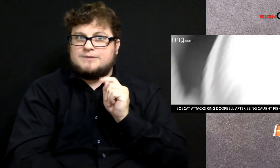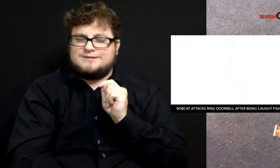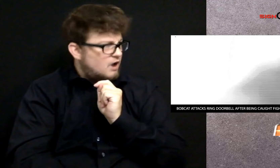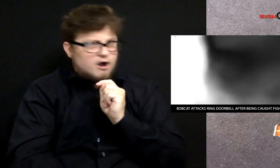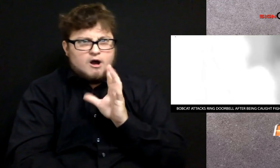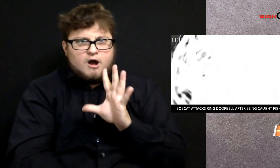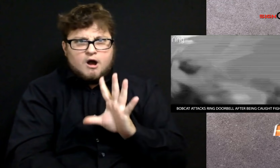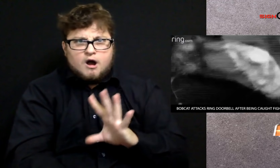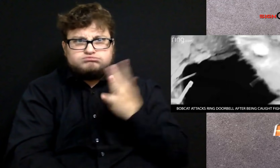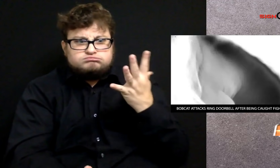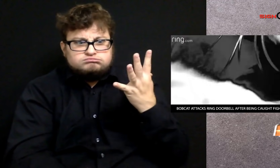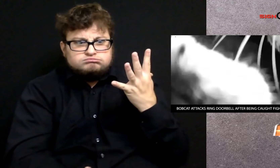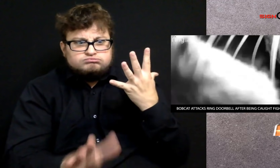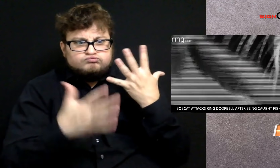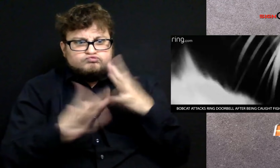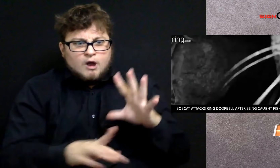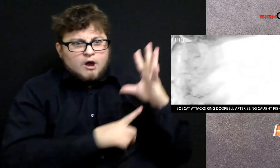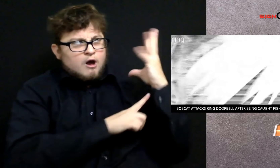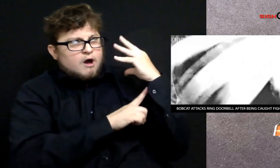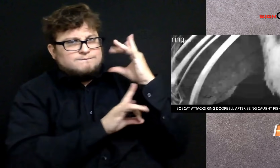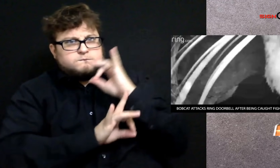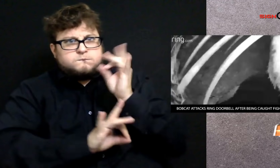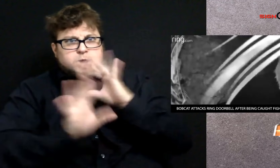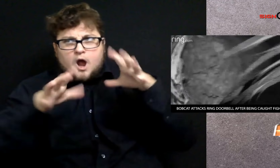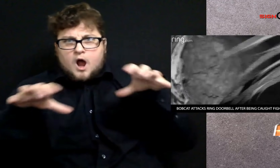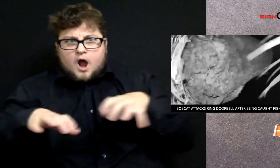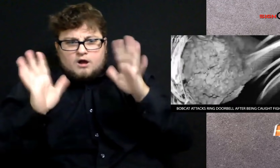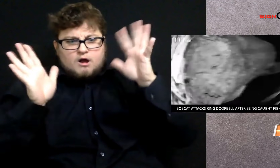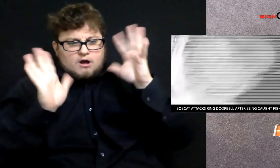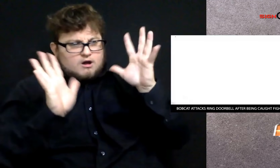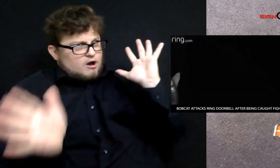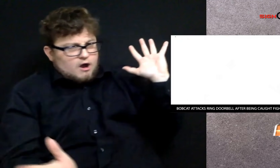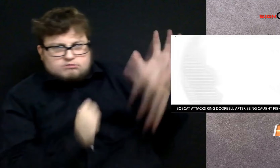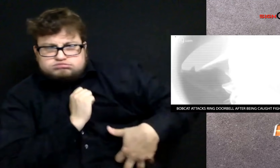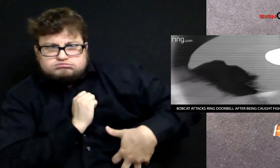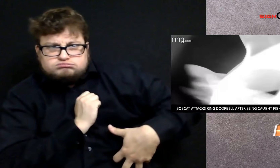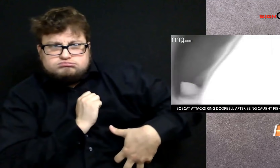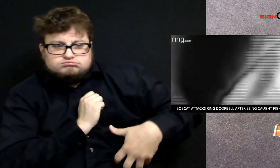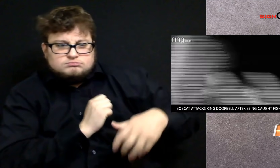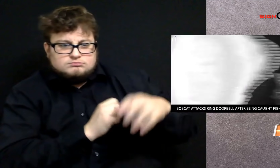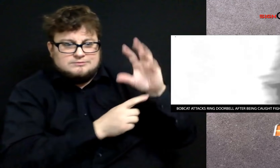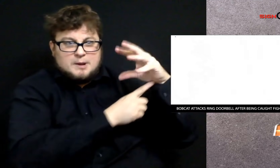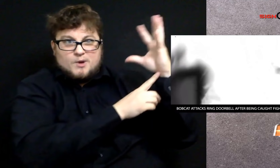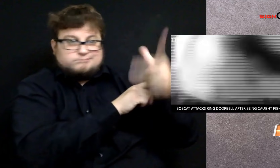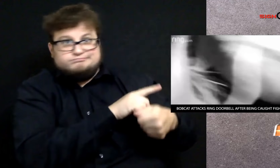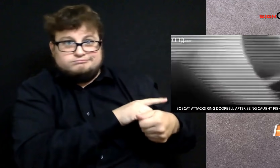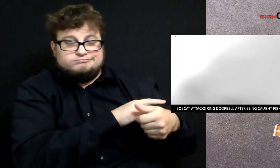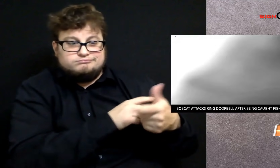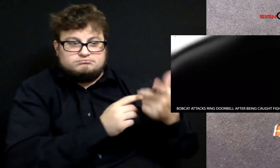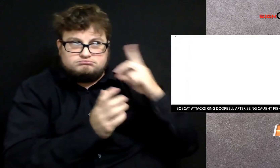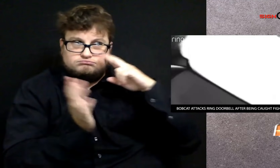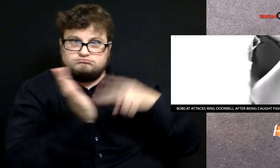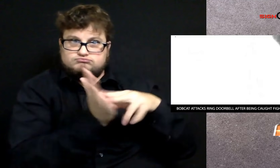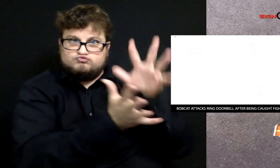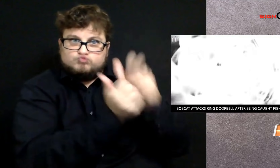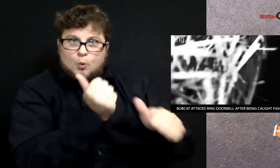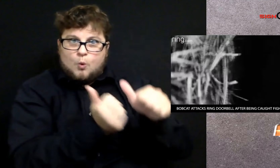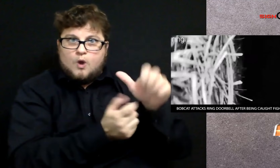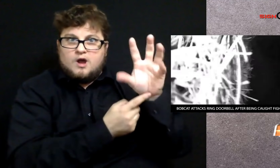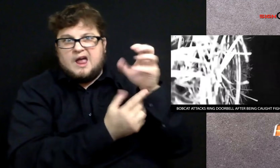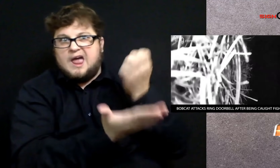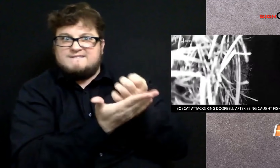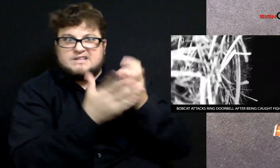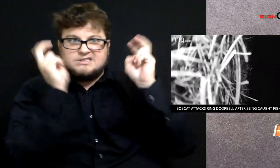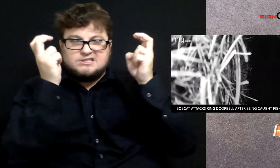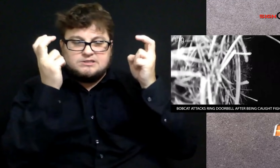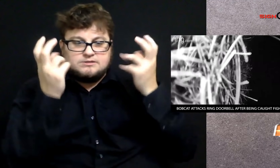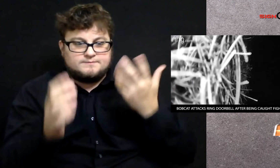want its violent behavior captured on camera so when the ring camera light lit up to expose